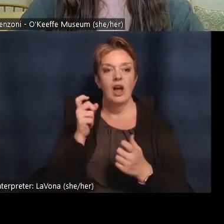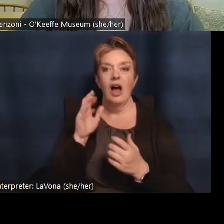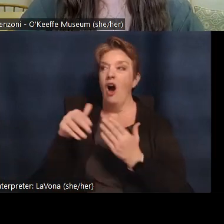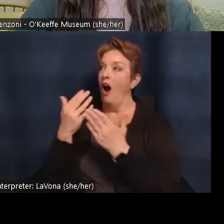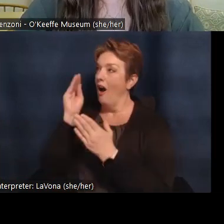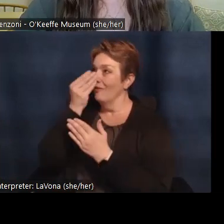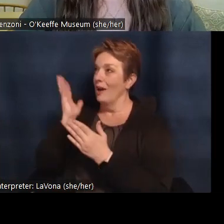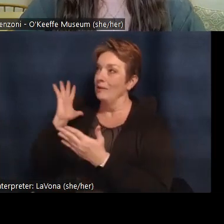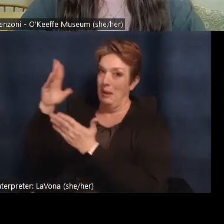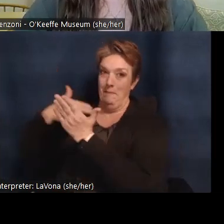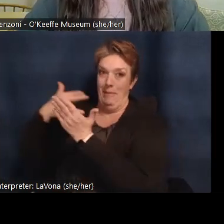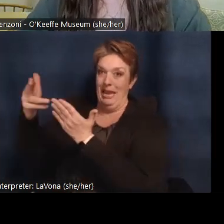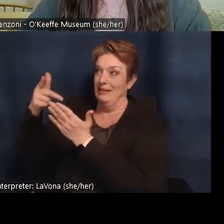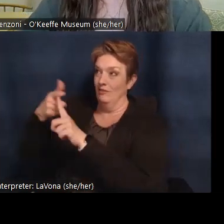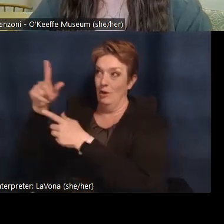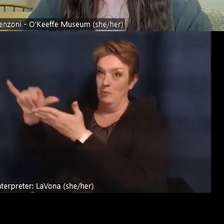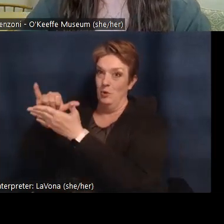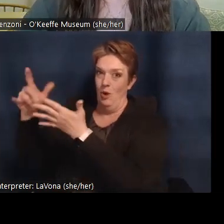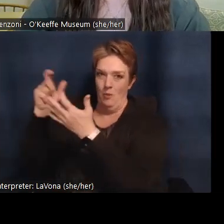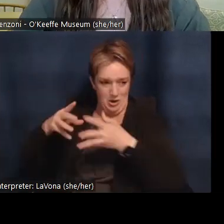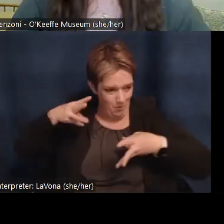but that was just not possible here in the desert.